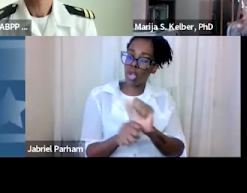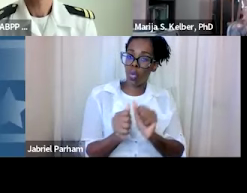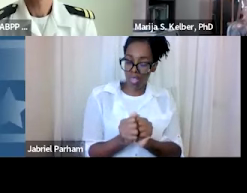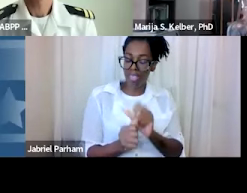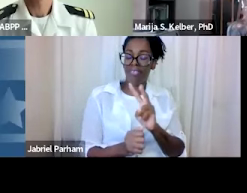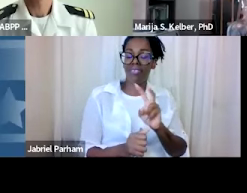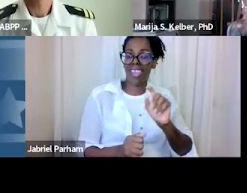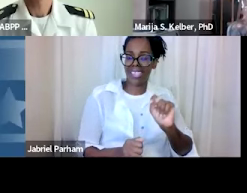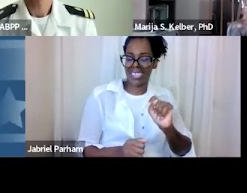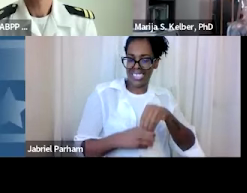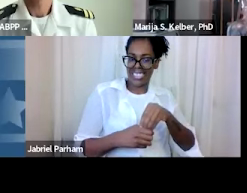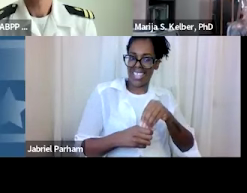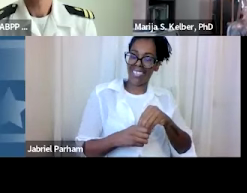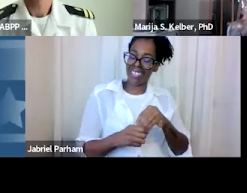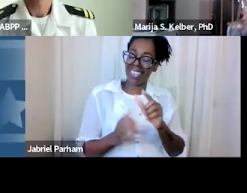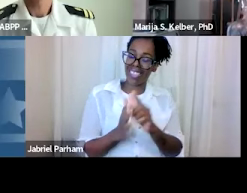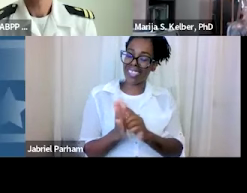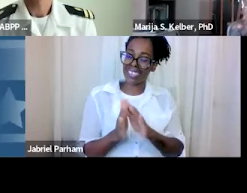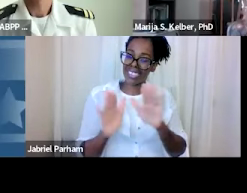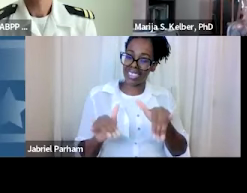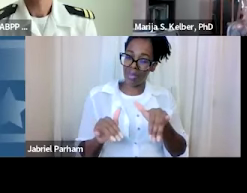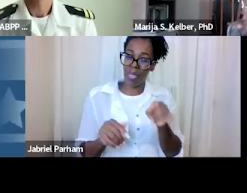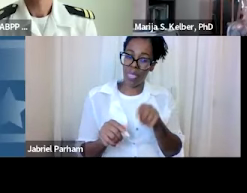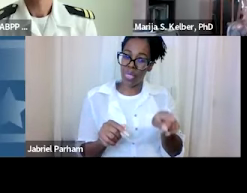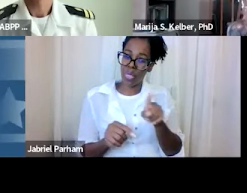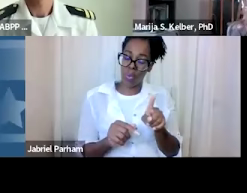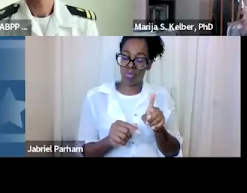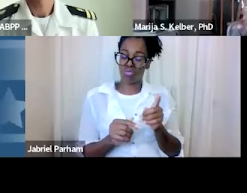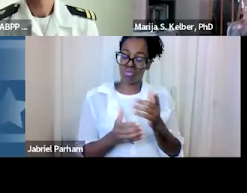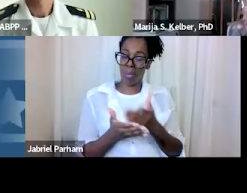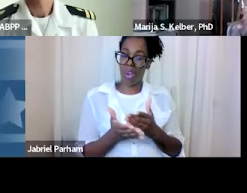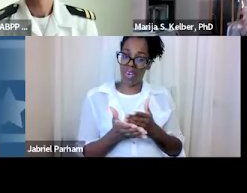you really should understand that these factors are there, what they look like